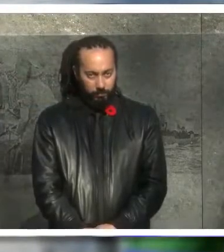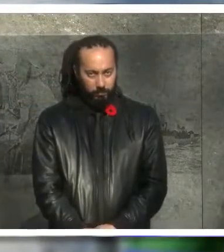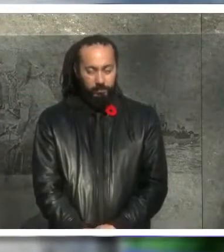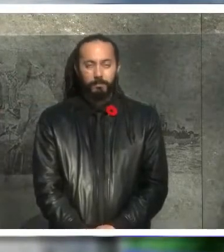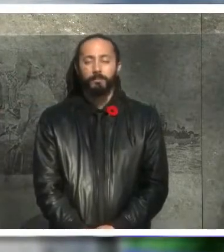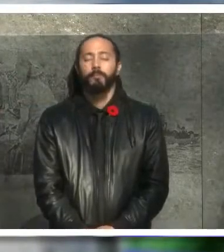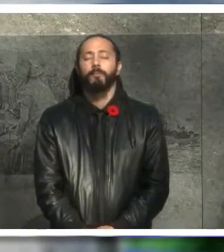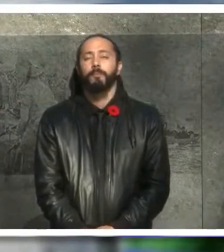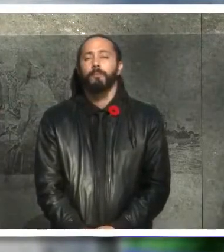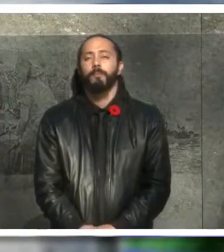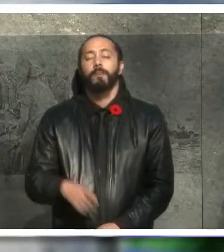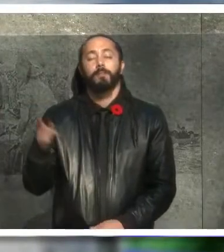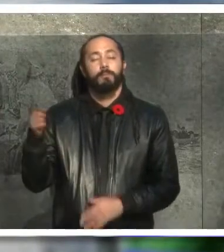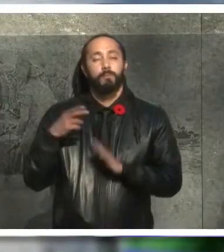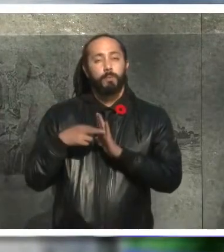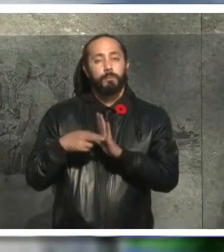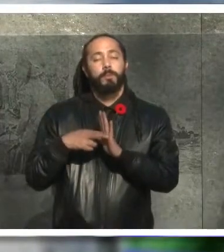On behalf of the Ontario Public Service,